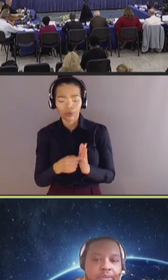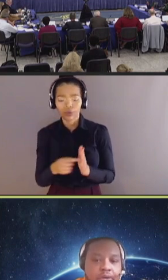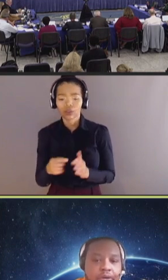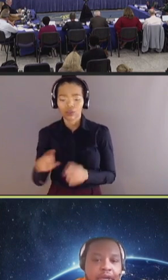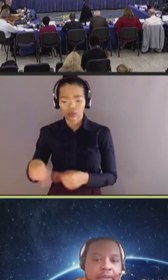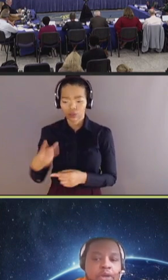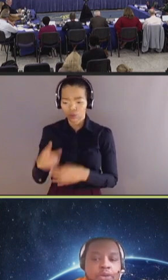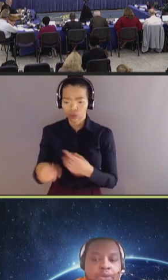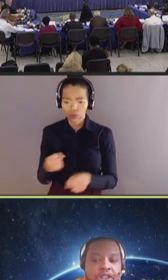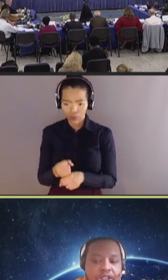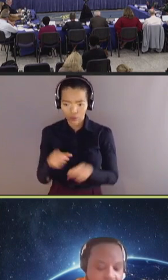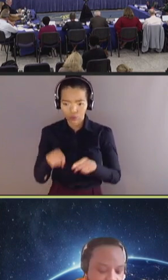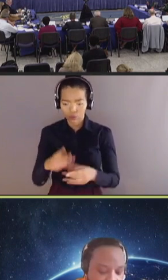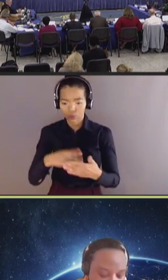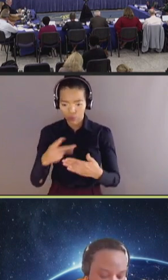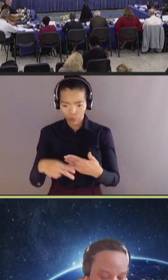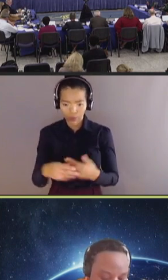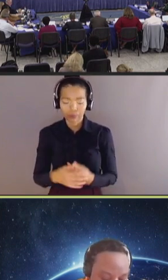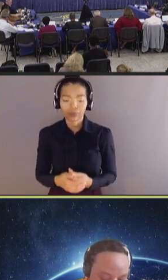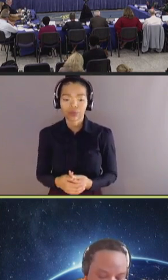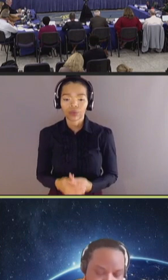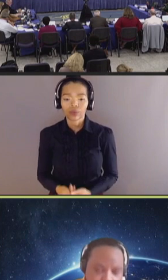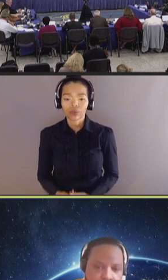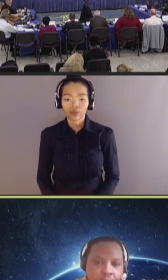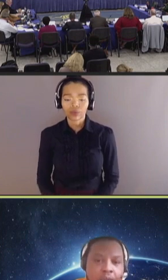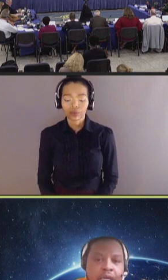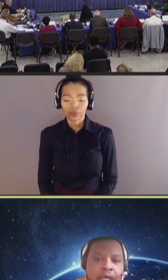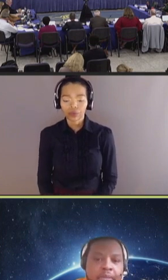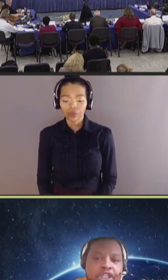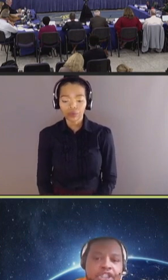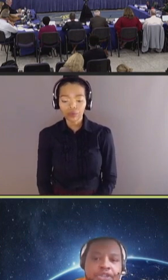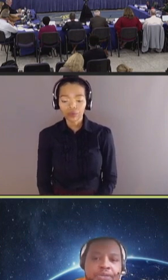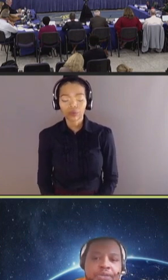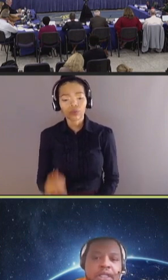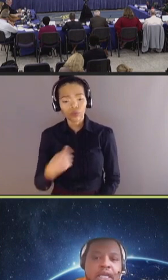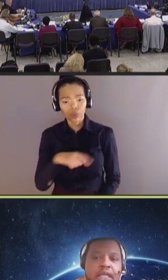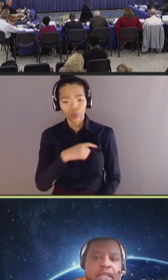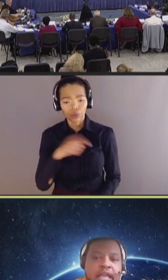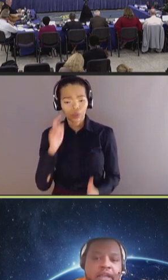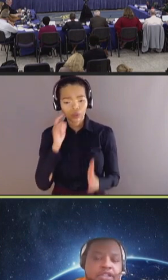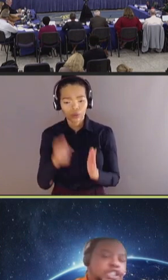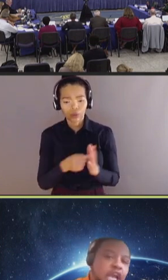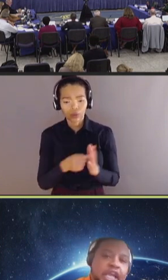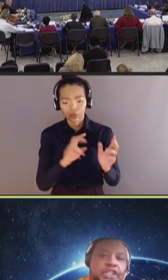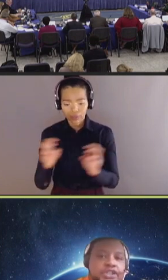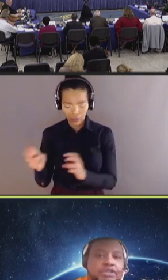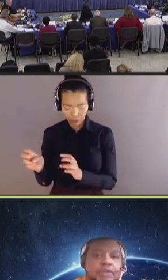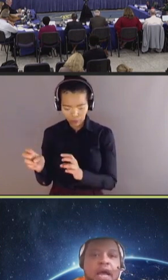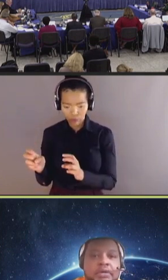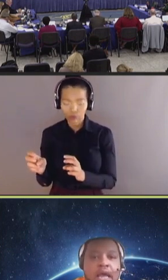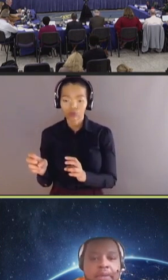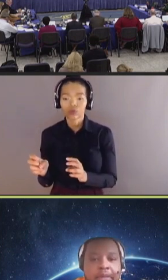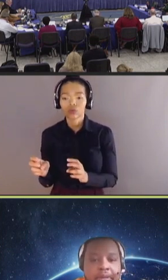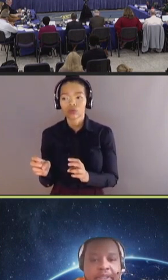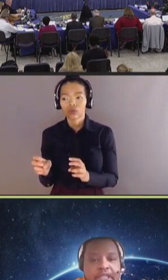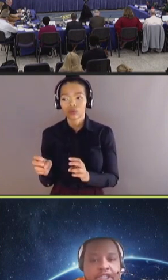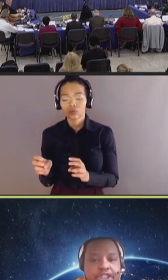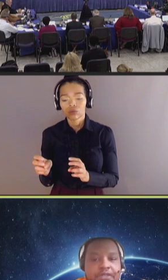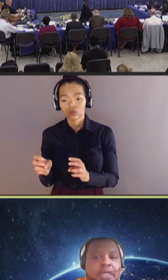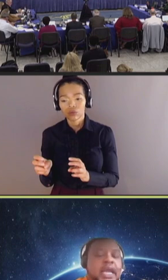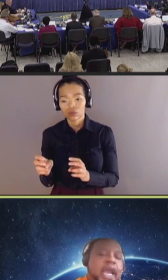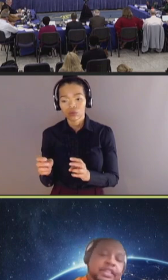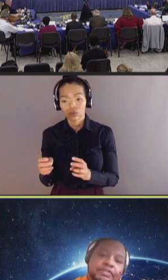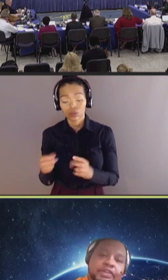the program, we saw that there were issues that changed throughout our implementation. At the